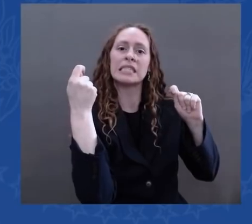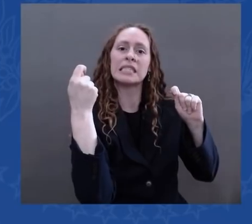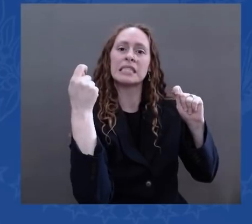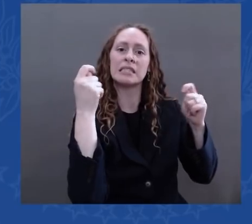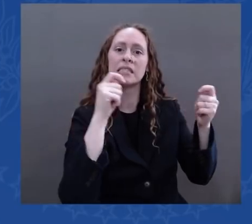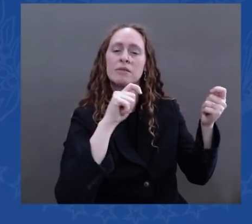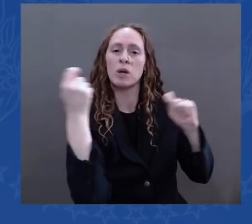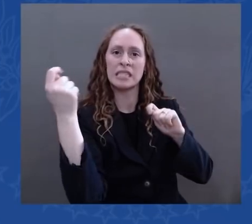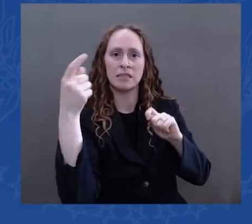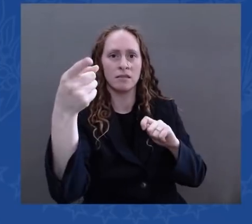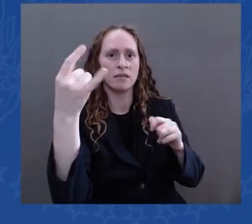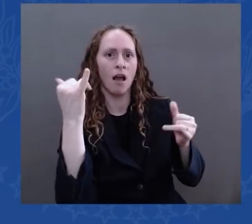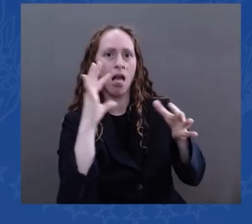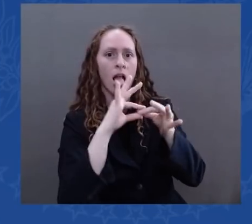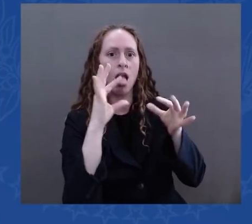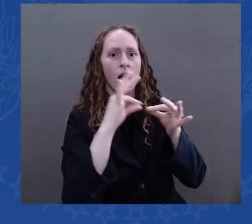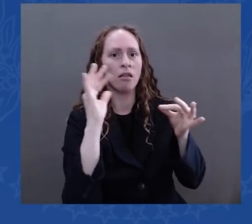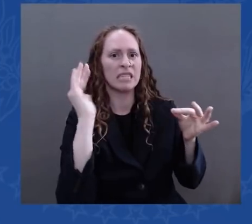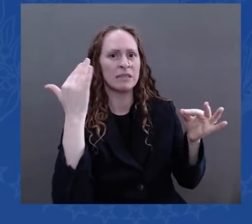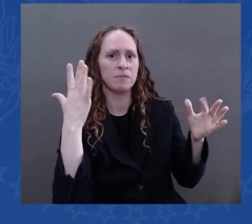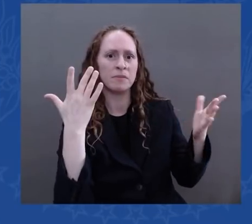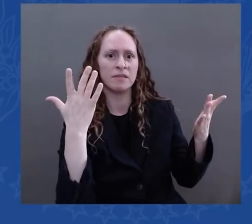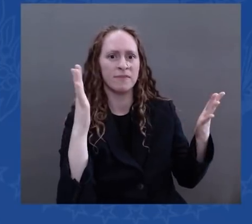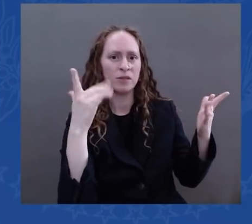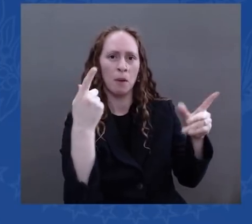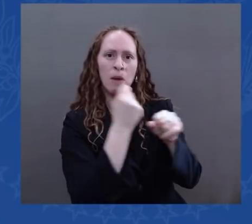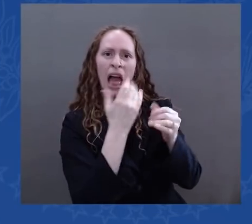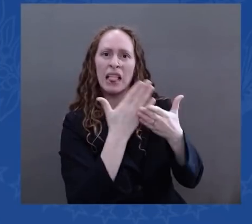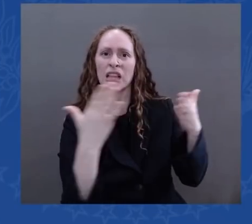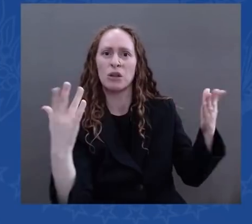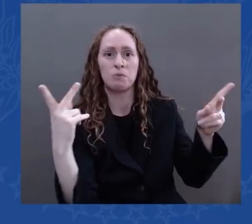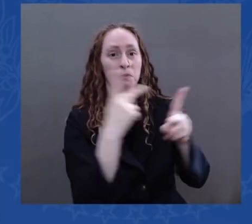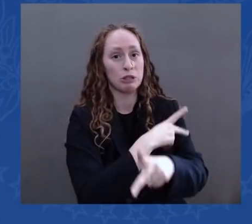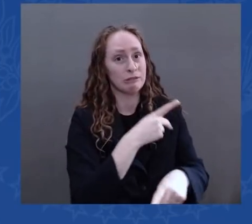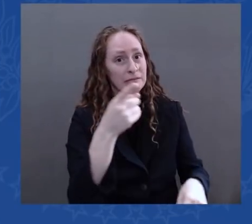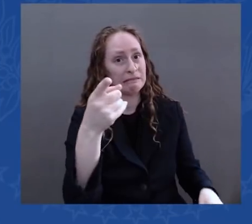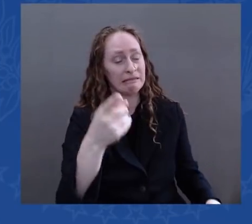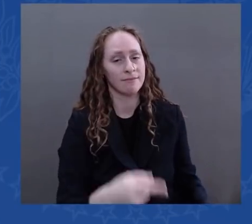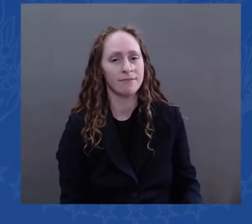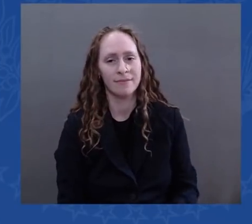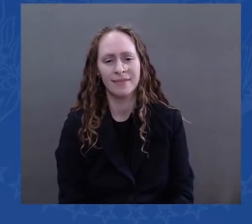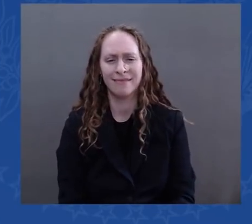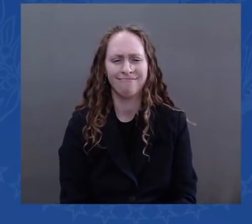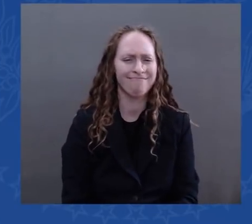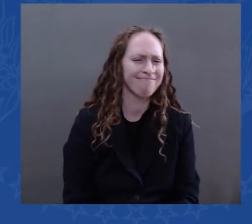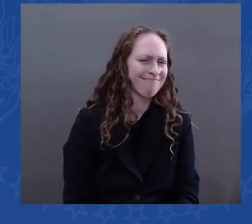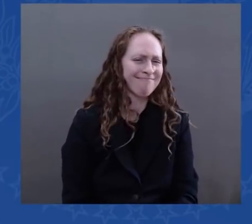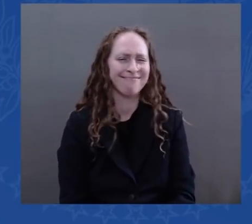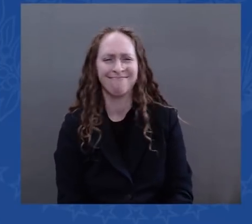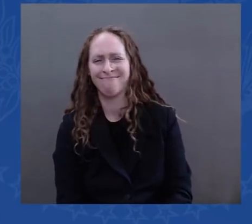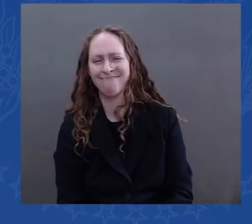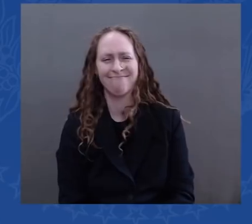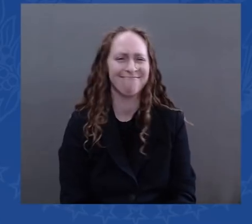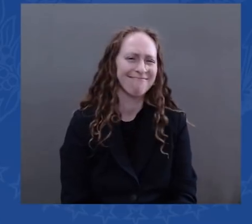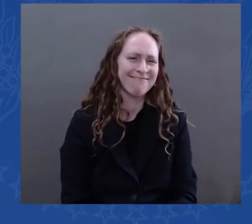what he's going to do. Putin -- look -- The Press: But you're not concerned that he may see your language and view that as a sign of a reason for escalation --